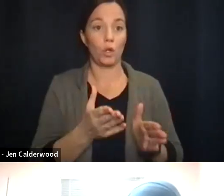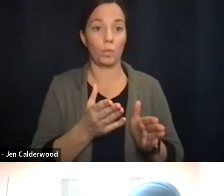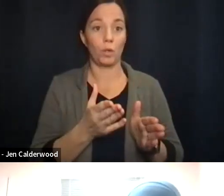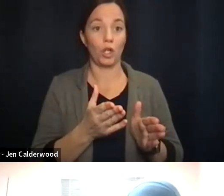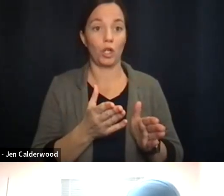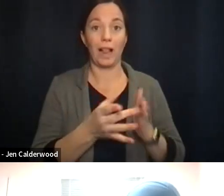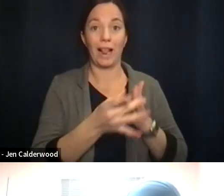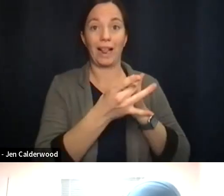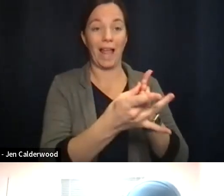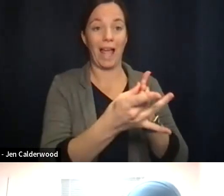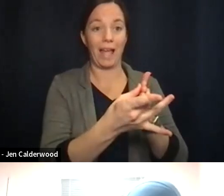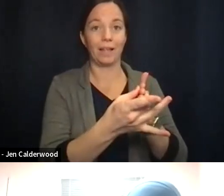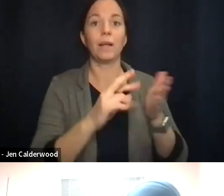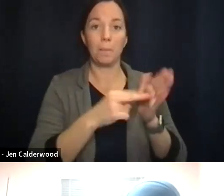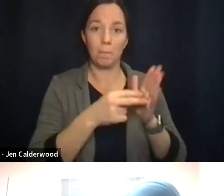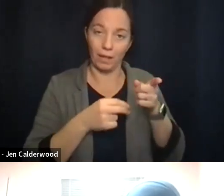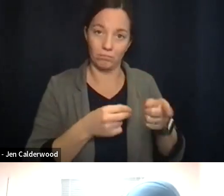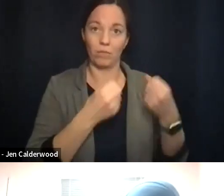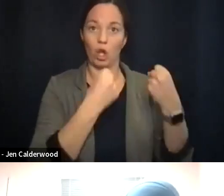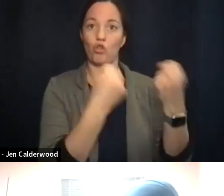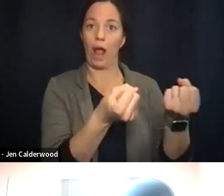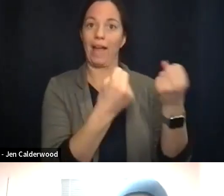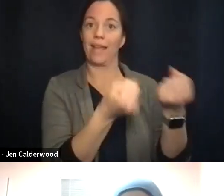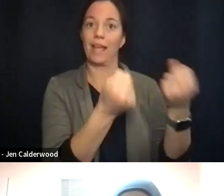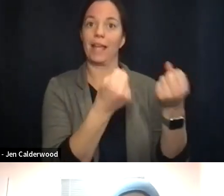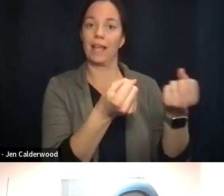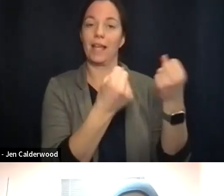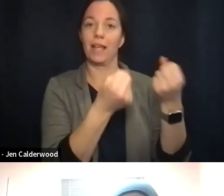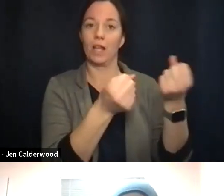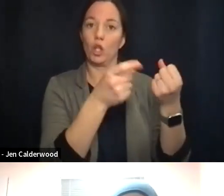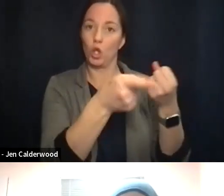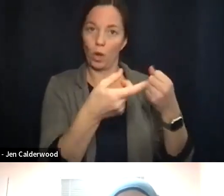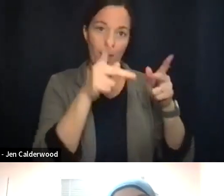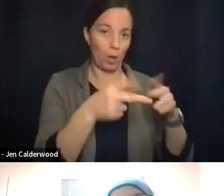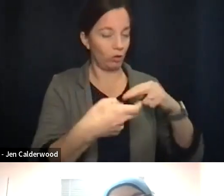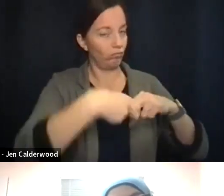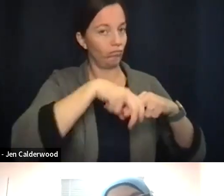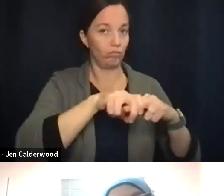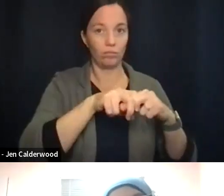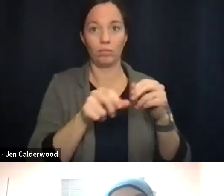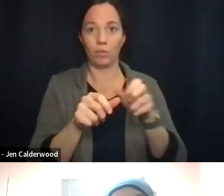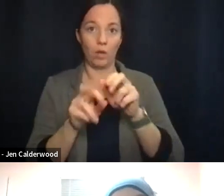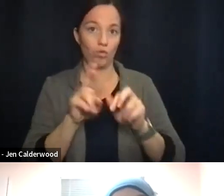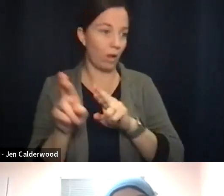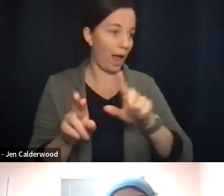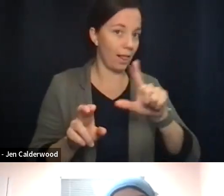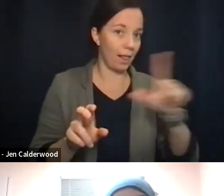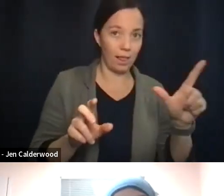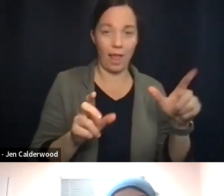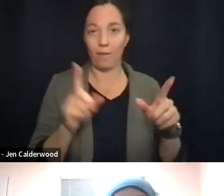Yeah, this is there. I just want to say the way I describe it is really like consumer directed. The way I describe really like consumers directed. You're in the drive's seat. You are driving that car.